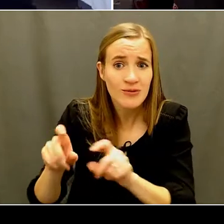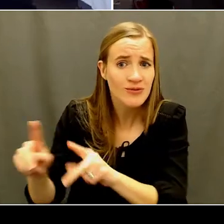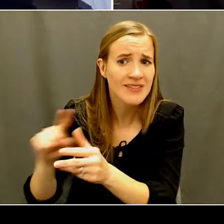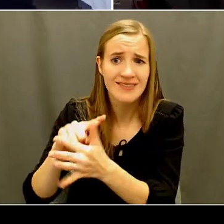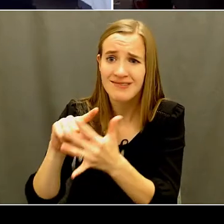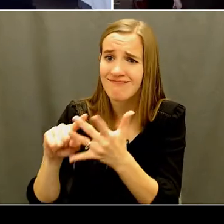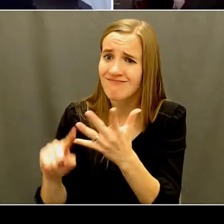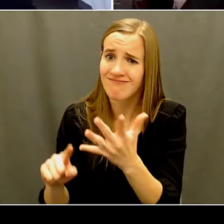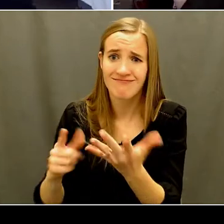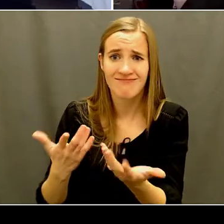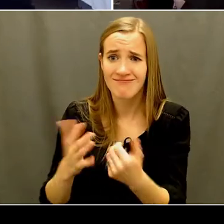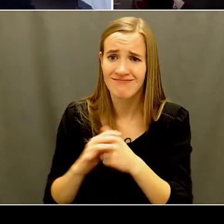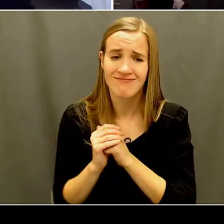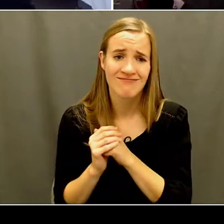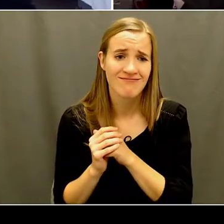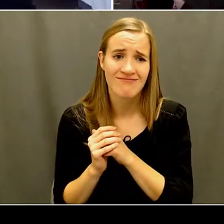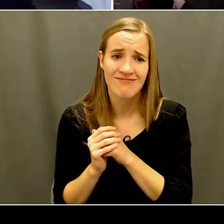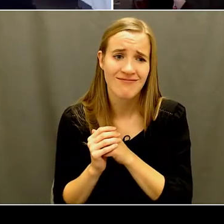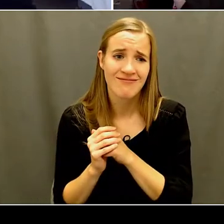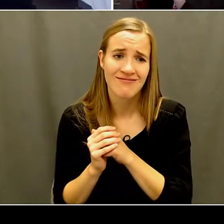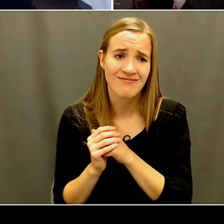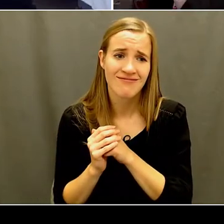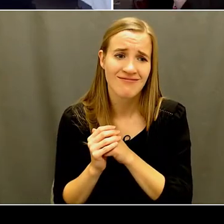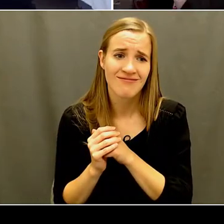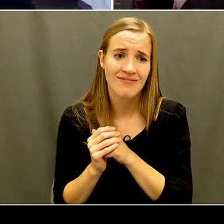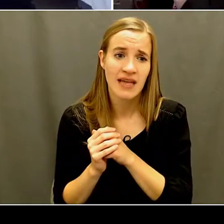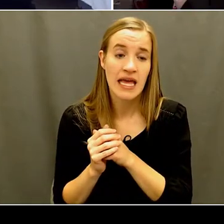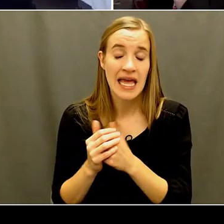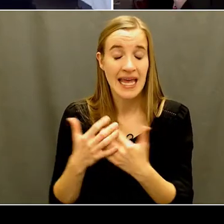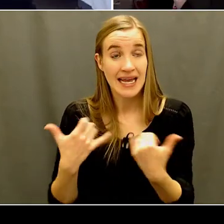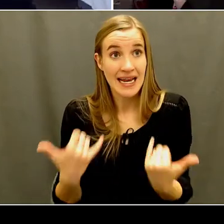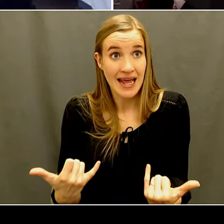incredibly frustrating and incredibly draining, especially now that the